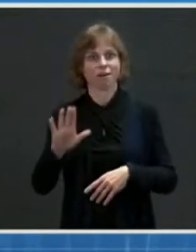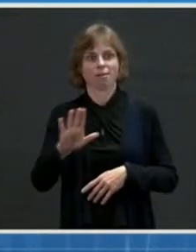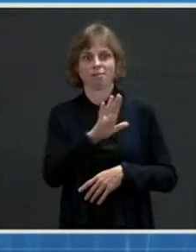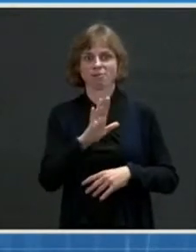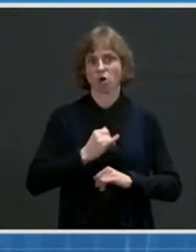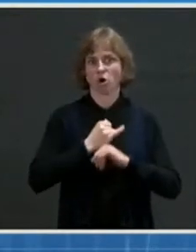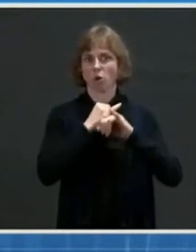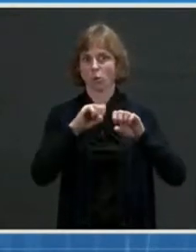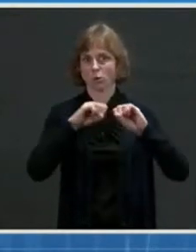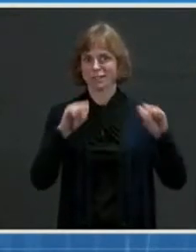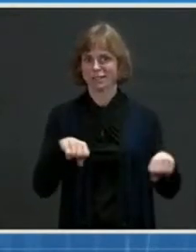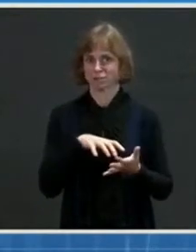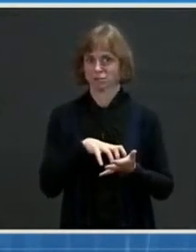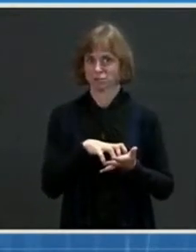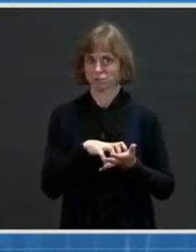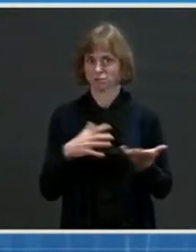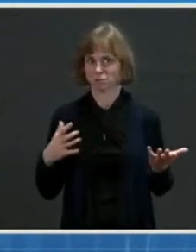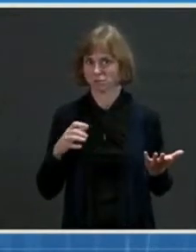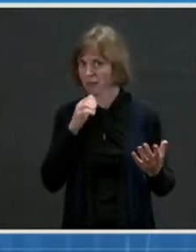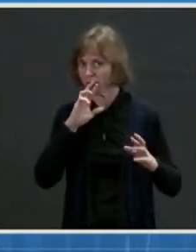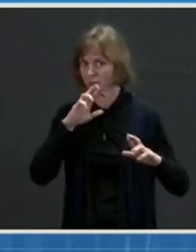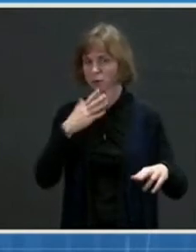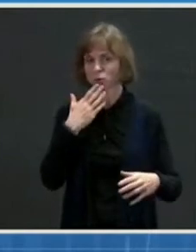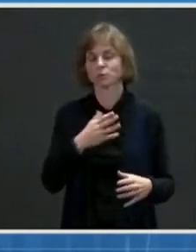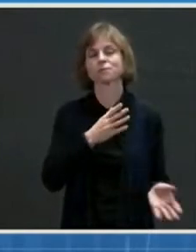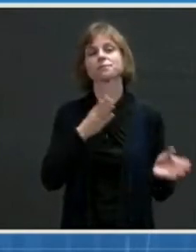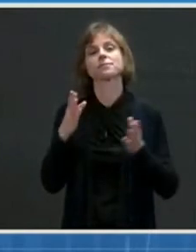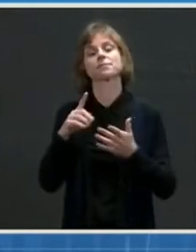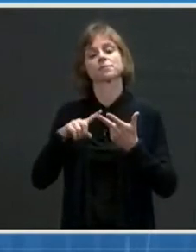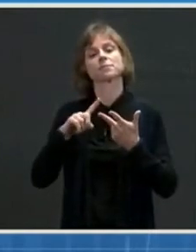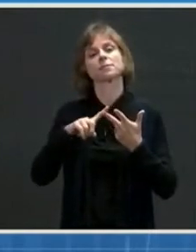WHO DON'T NECESSARILY HAVE A